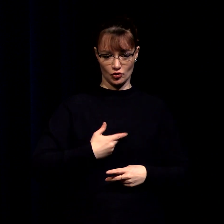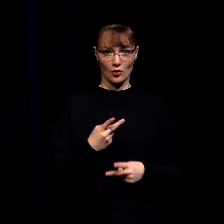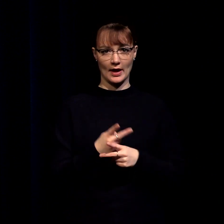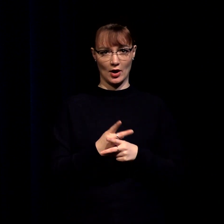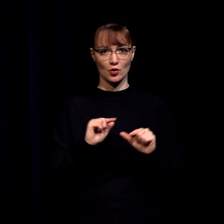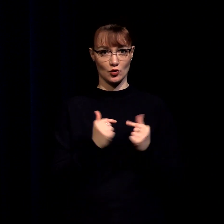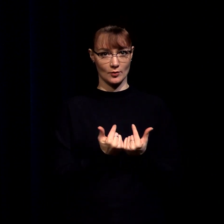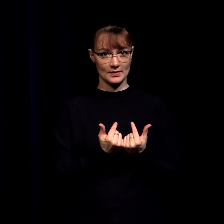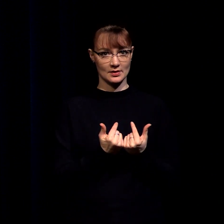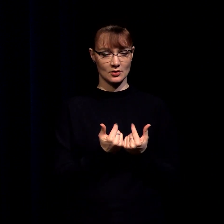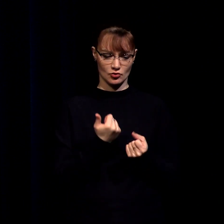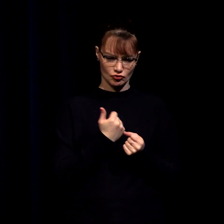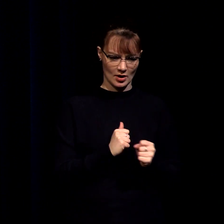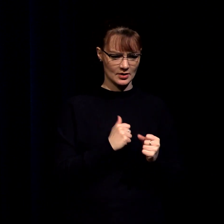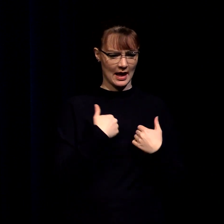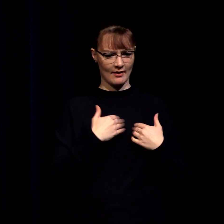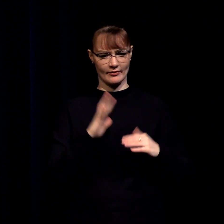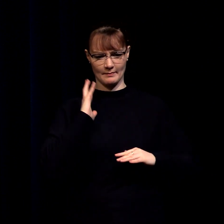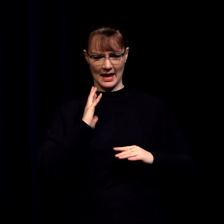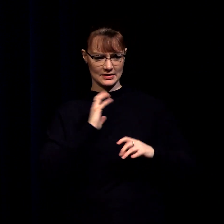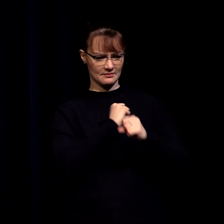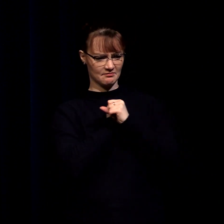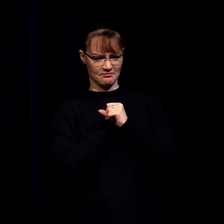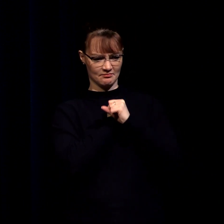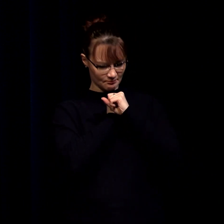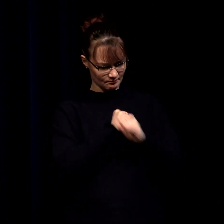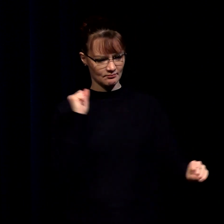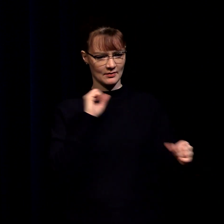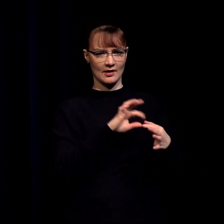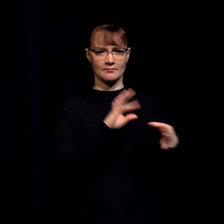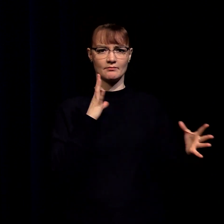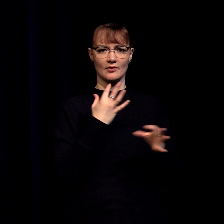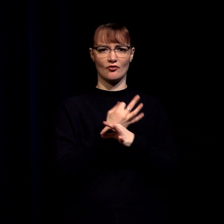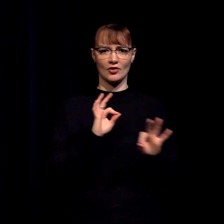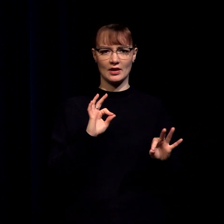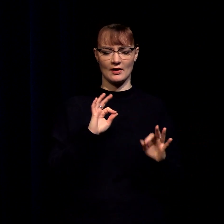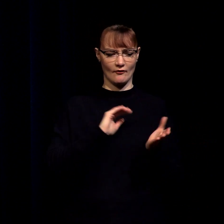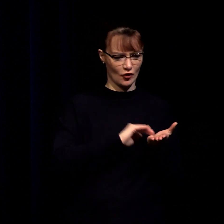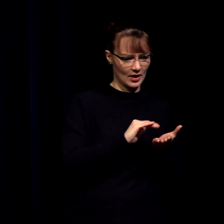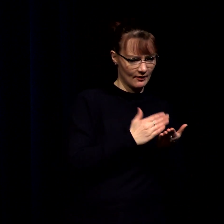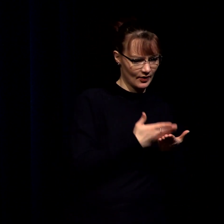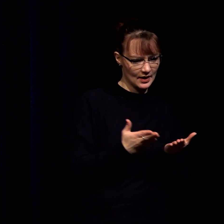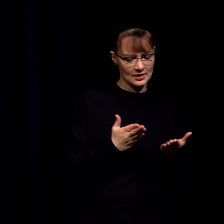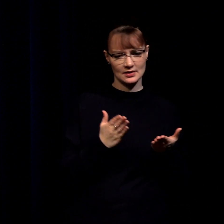looking to get free of different things looking to forgive and process things. Those of you walking through that expect the